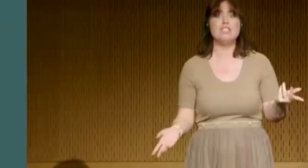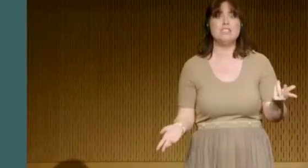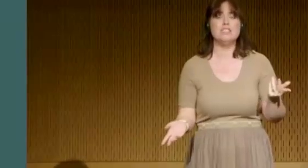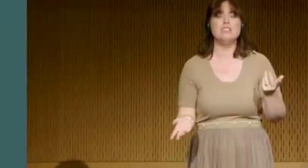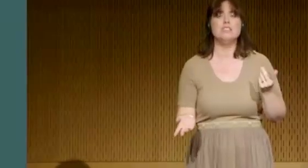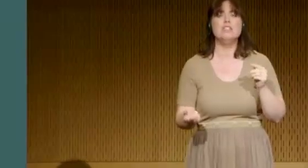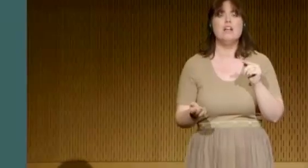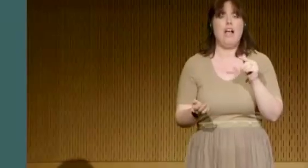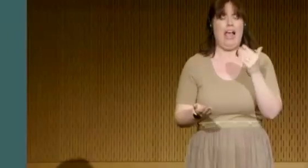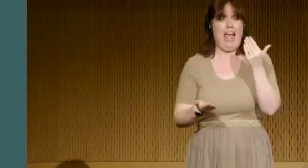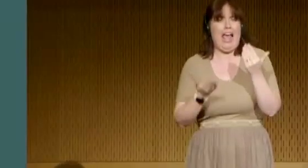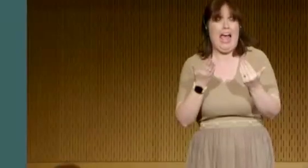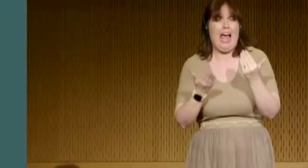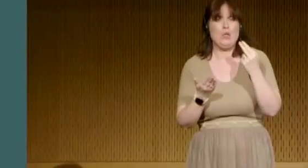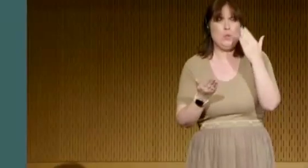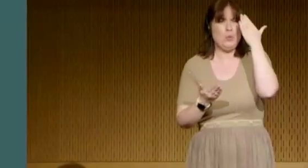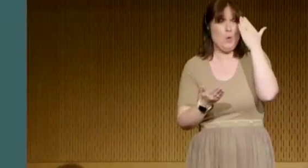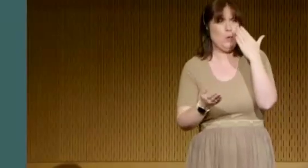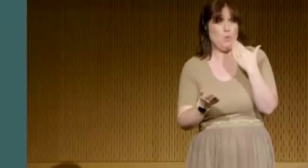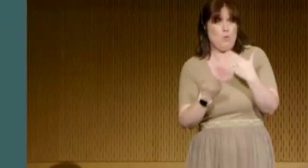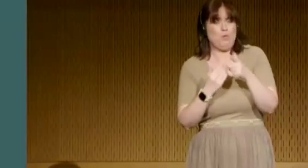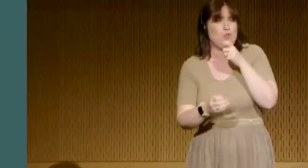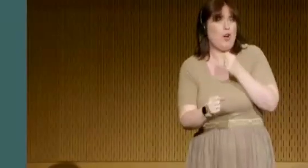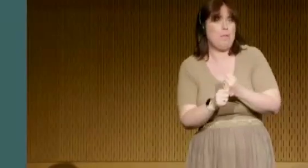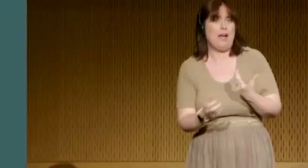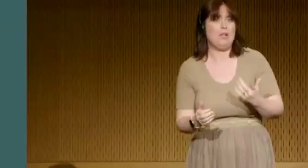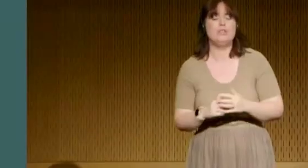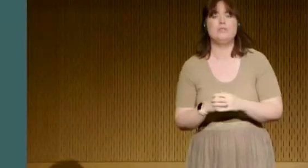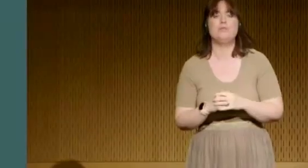do they even know what we're talking how do they understand those words? So you can see